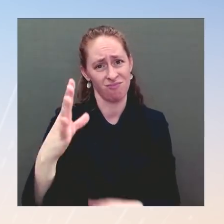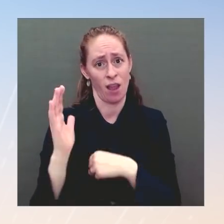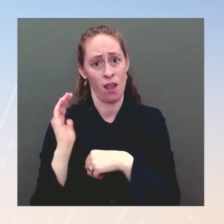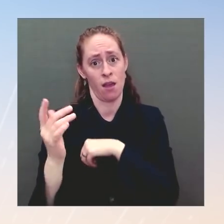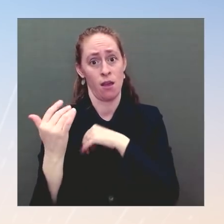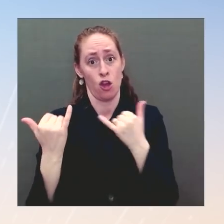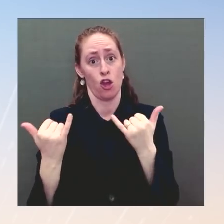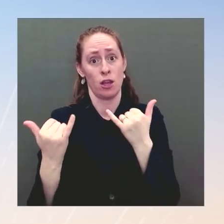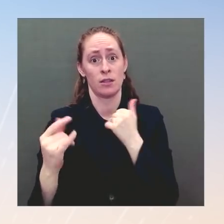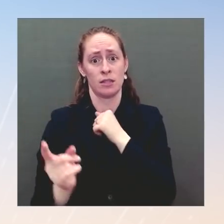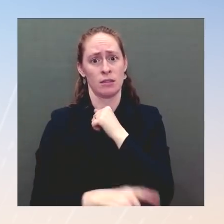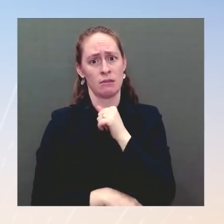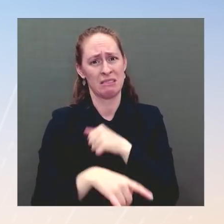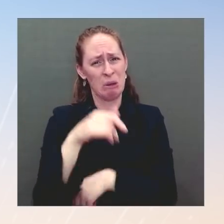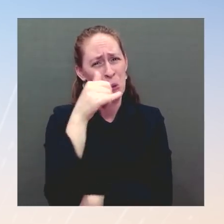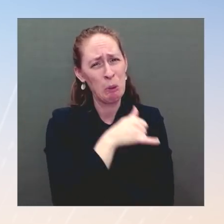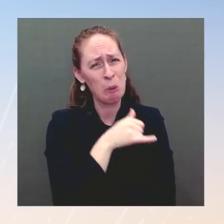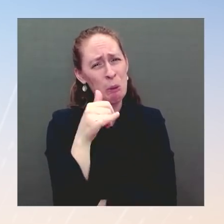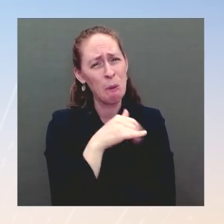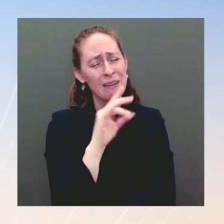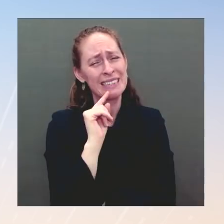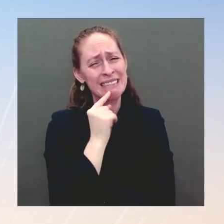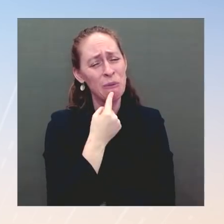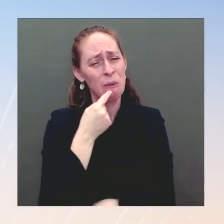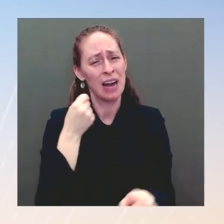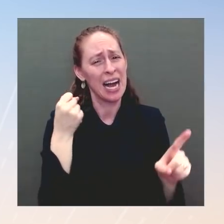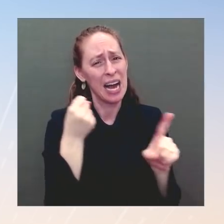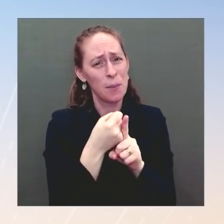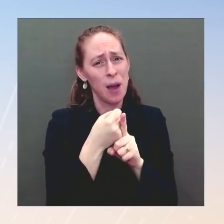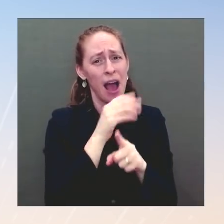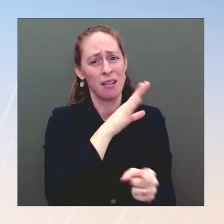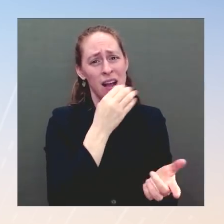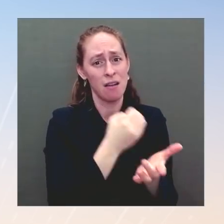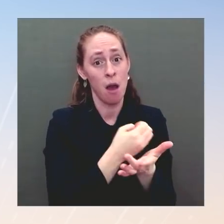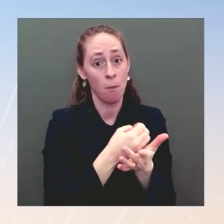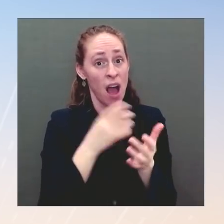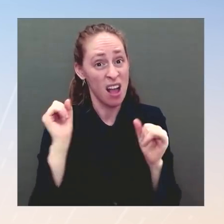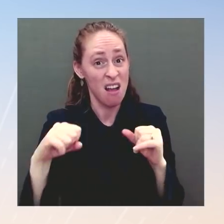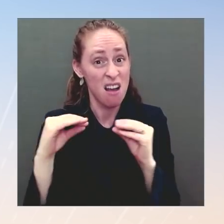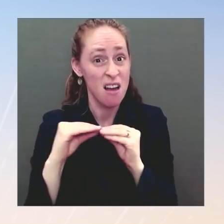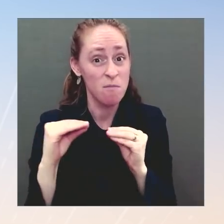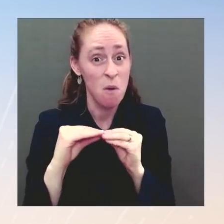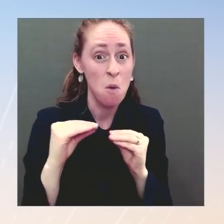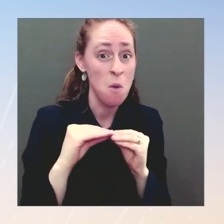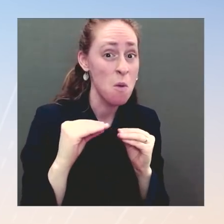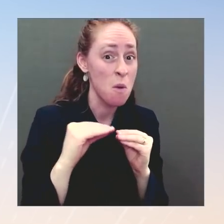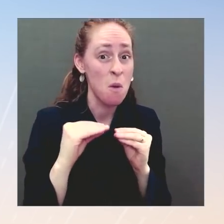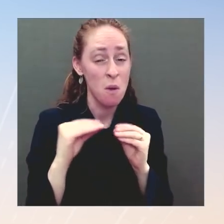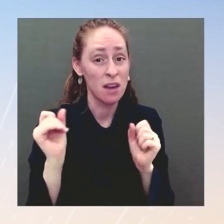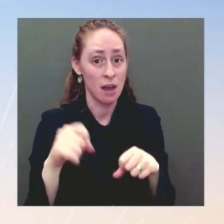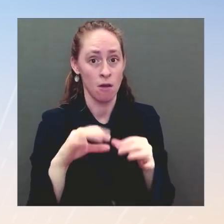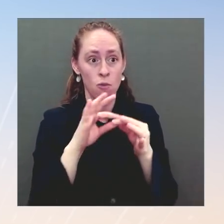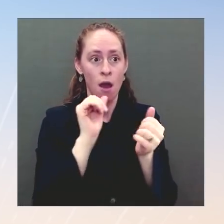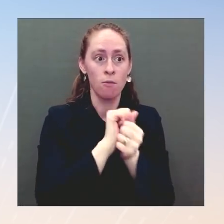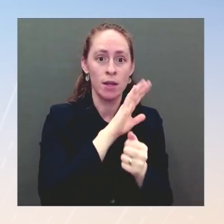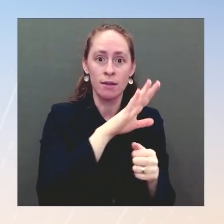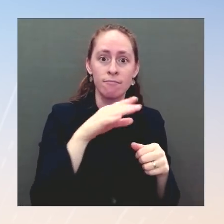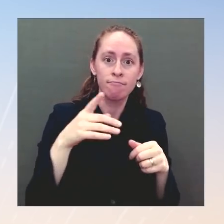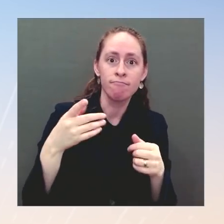including export controls. And what export control steps would mean -- you know, Russia -- as President Putin looks to the future of Russia,